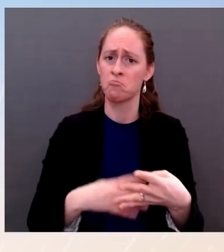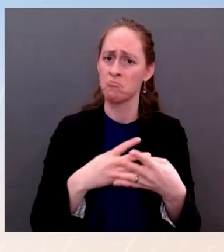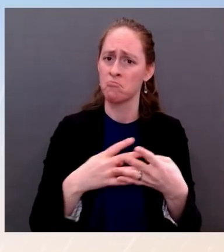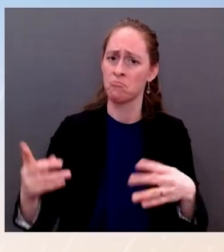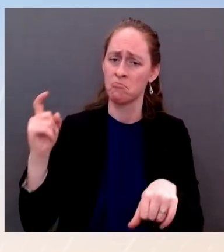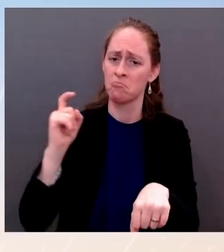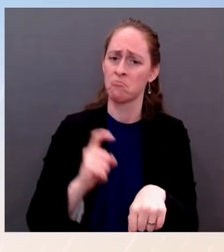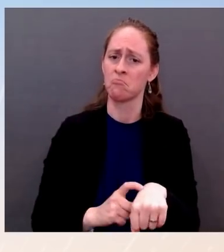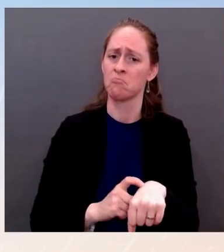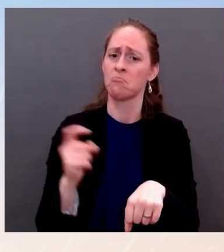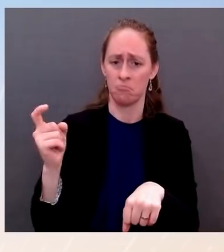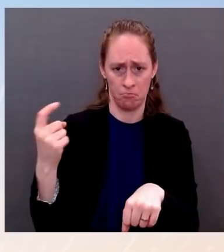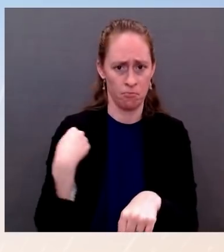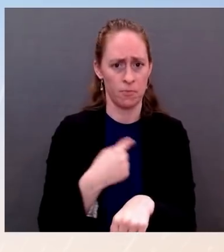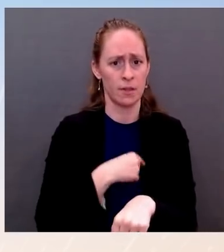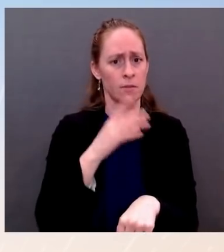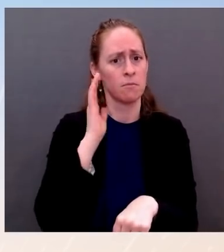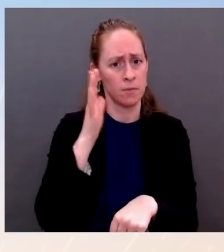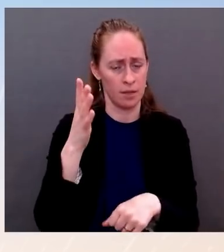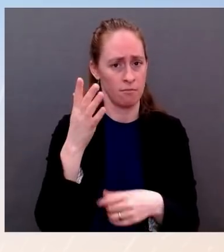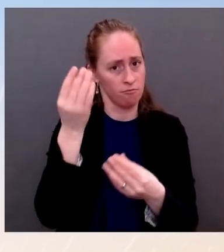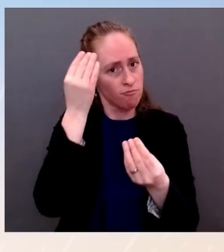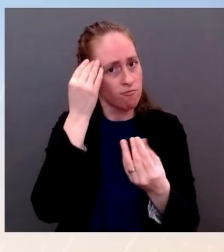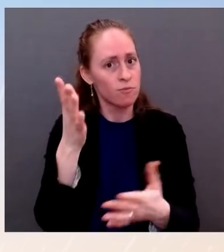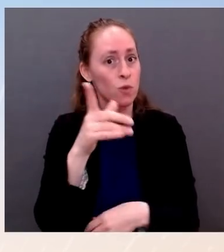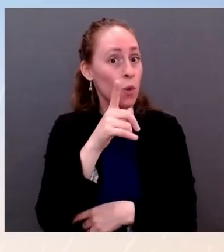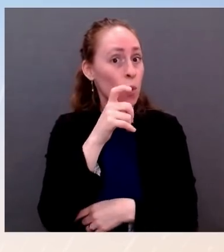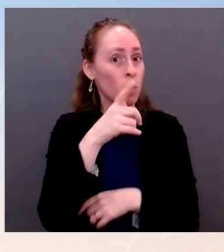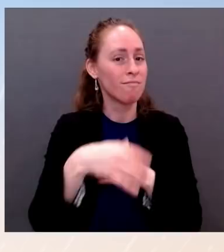That was his intention from the beginning, remains his intention now.